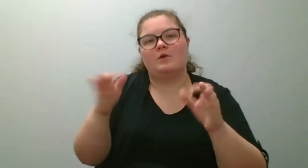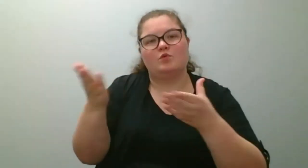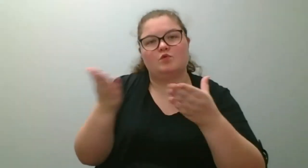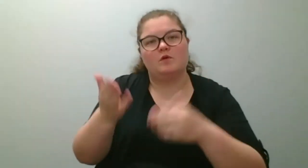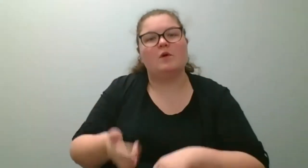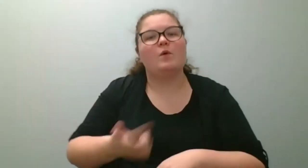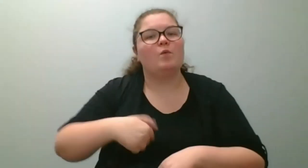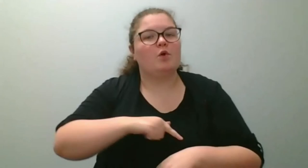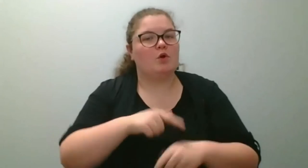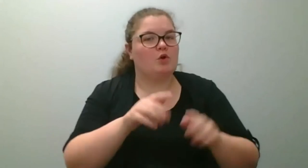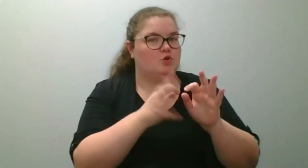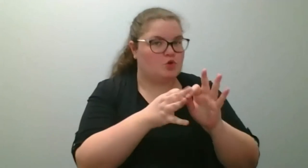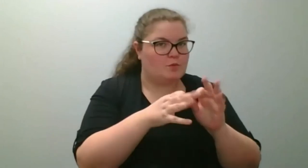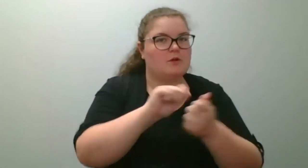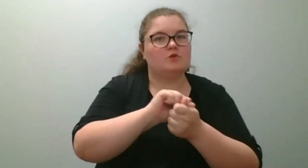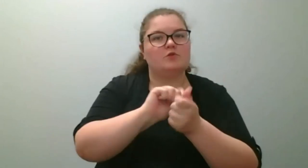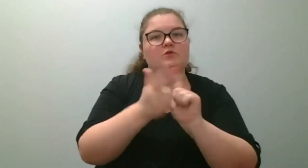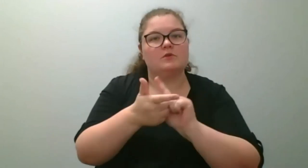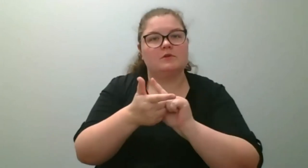in Indianapolis, Indiana. We provide services to both local, national,